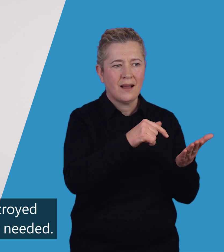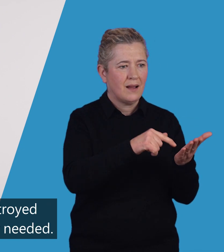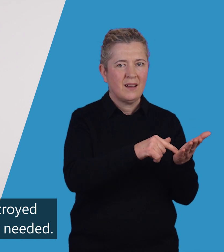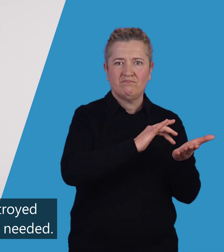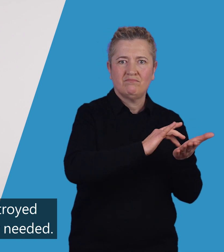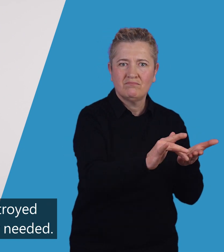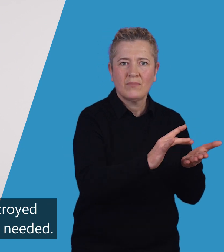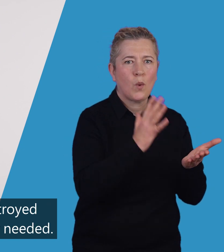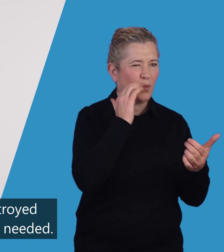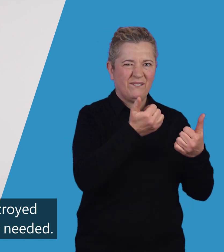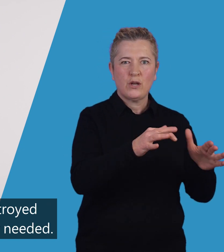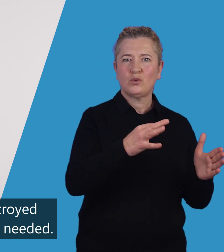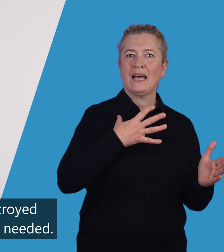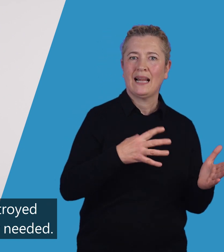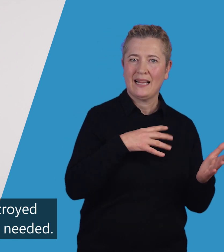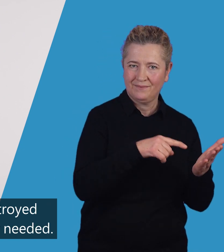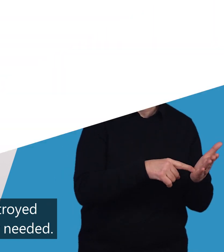and how it is destroyed when it is no longer needed.